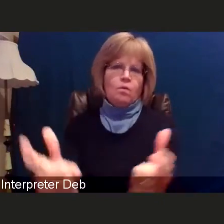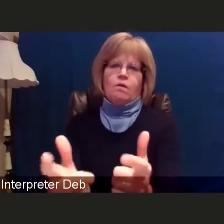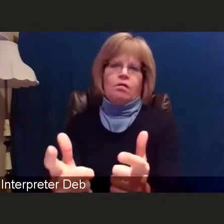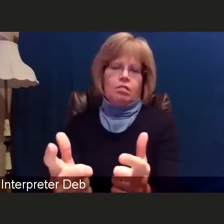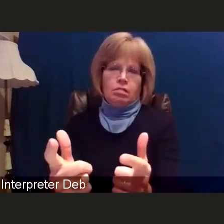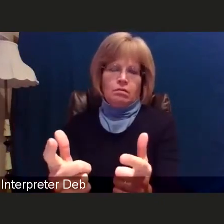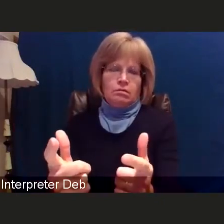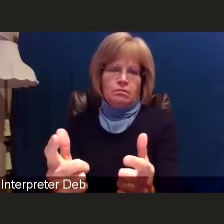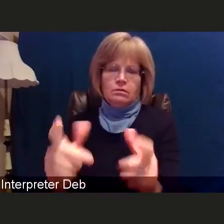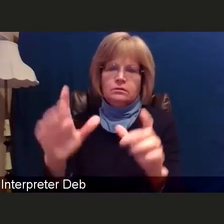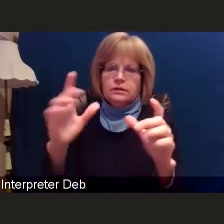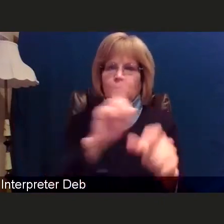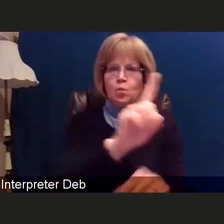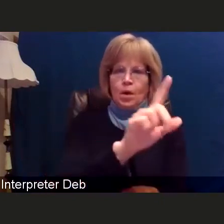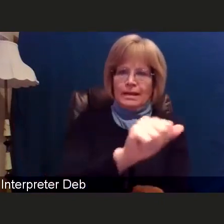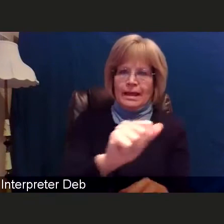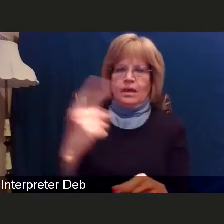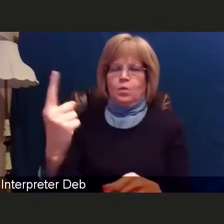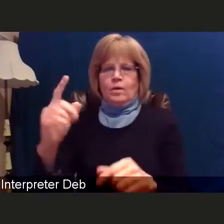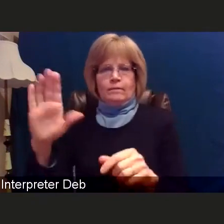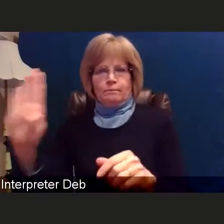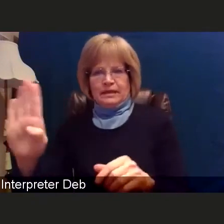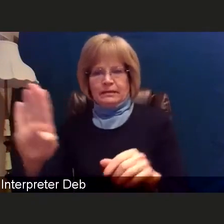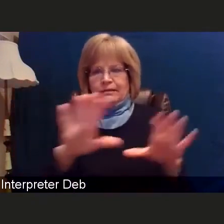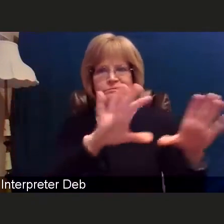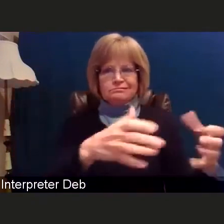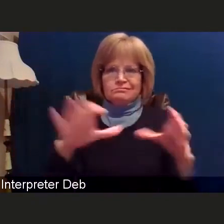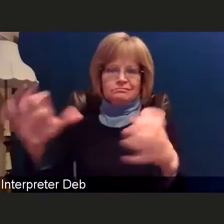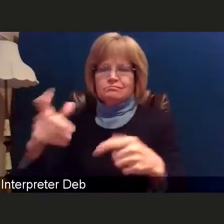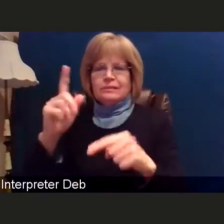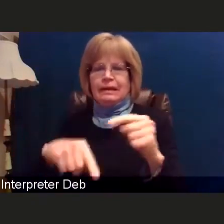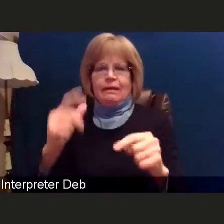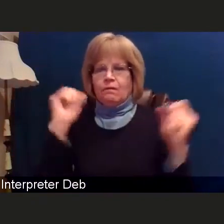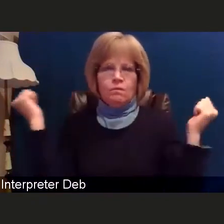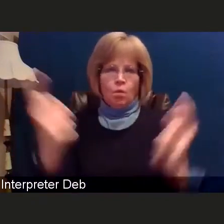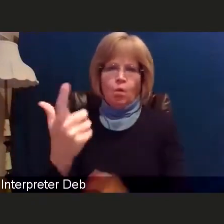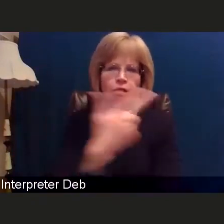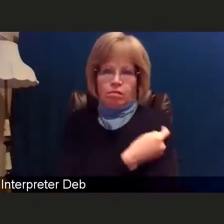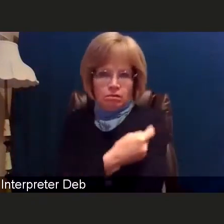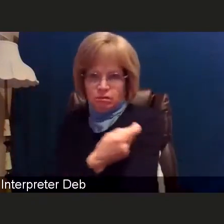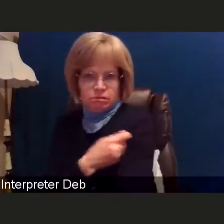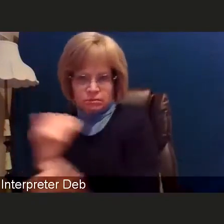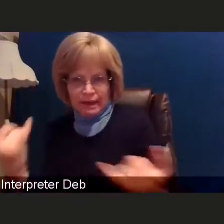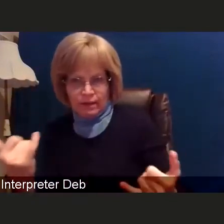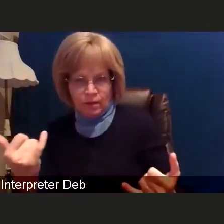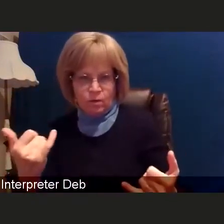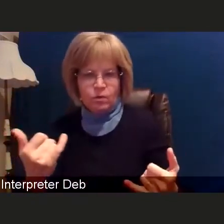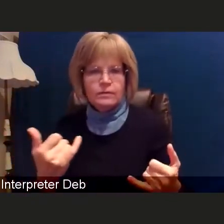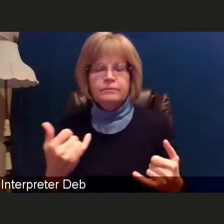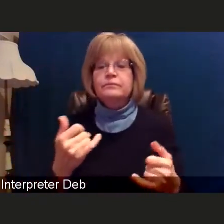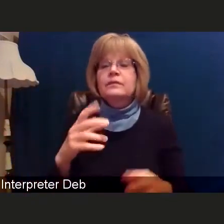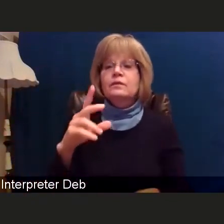in a 1A or a 1B Phase or category. So when Delaware opened up the 1B,